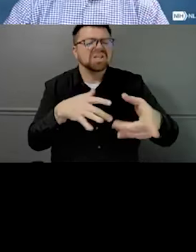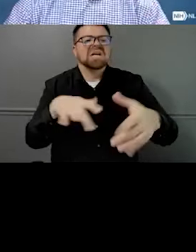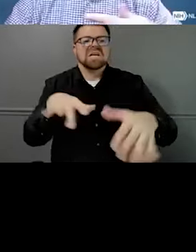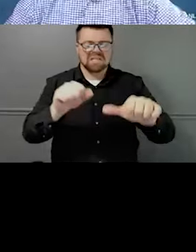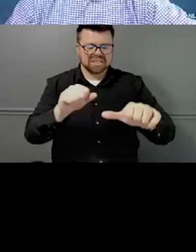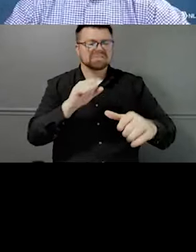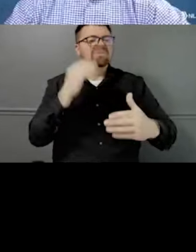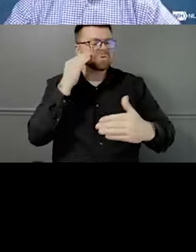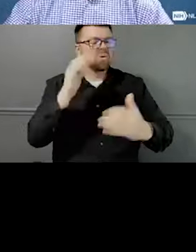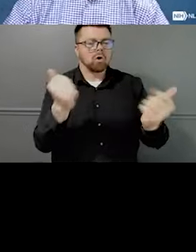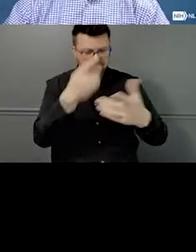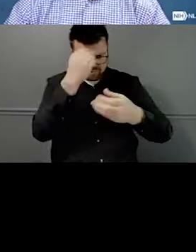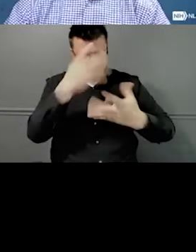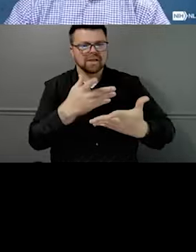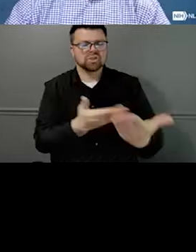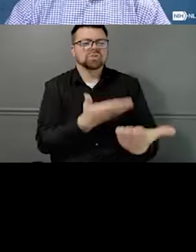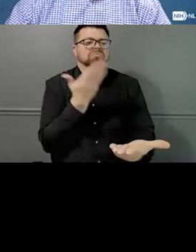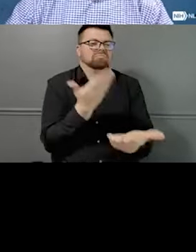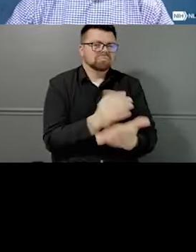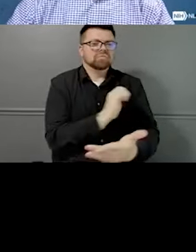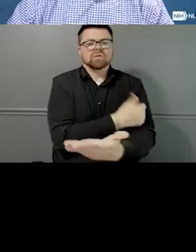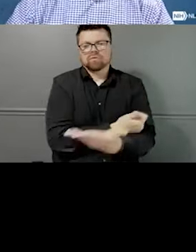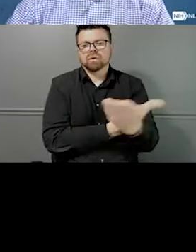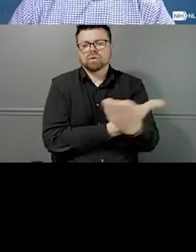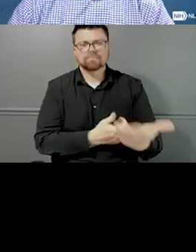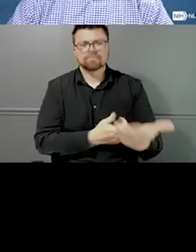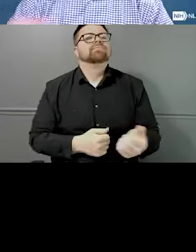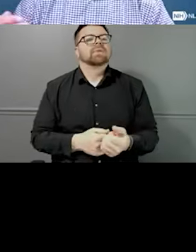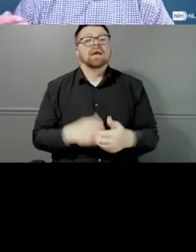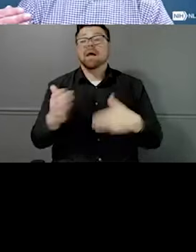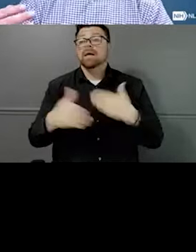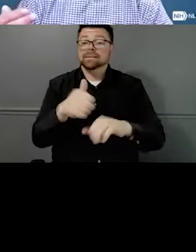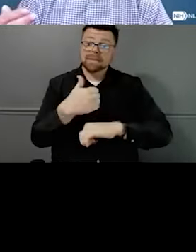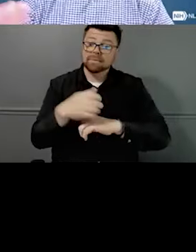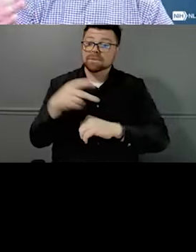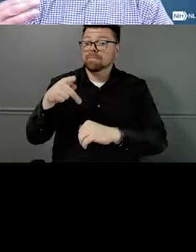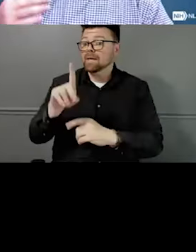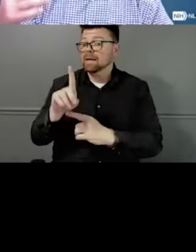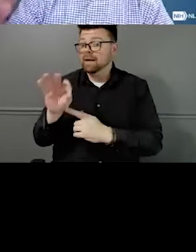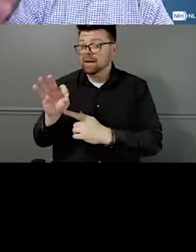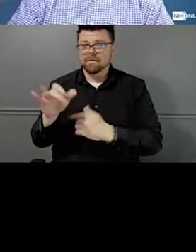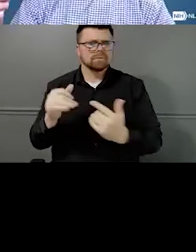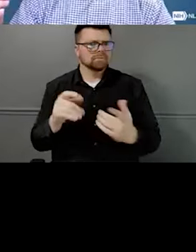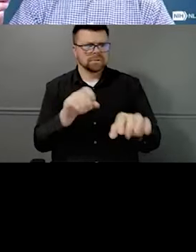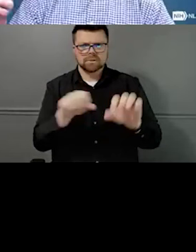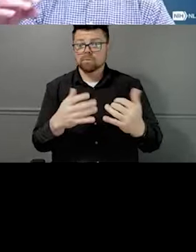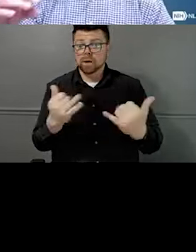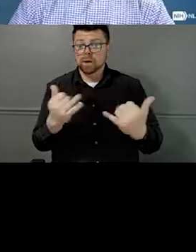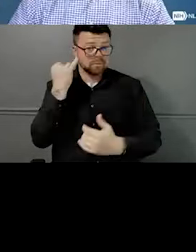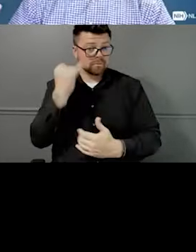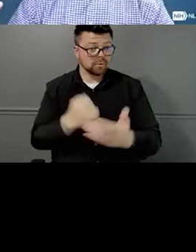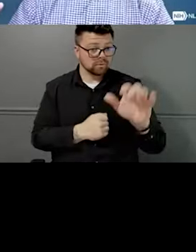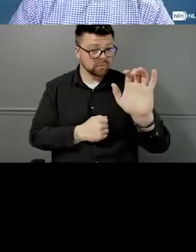and then they will produce the PDF. In the current system, if you clicked on "Download" and there were no changes,